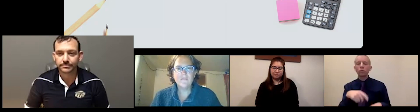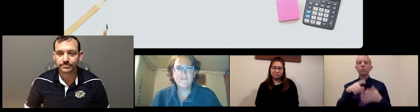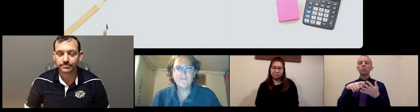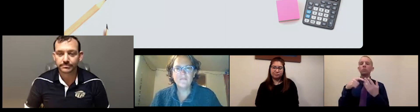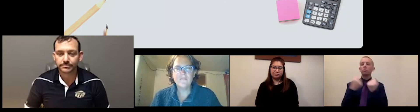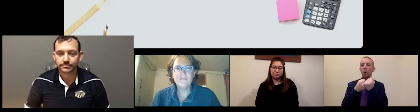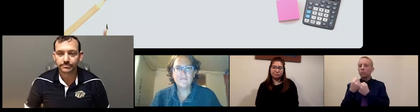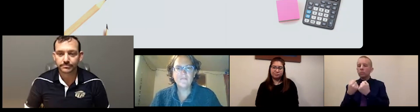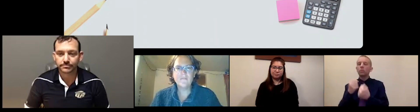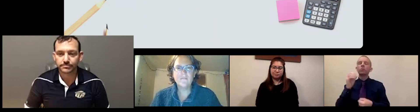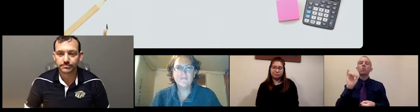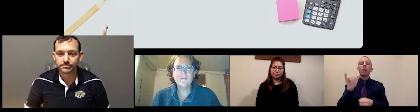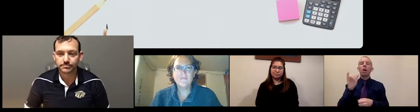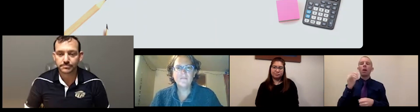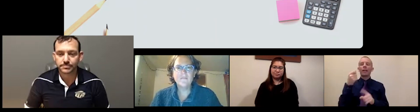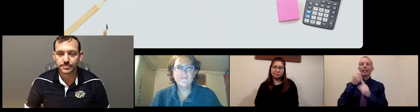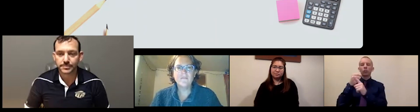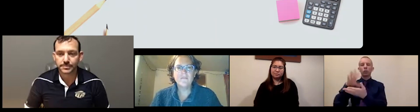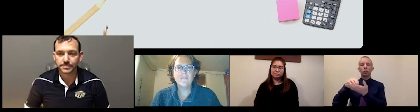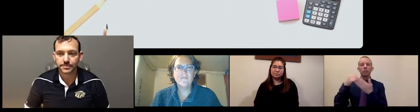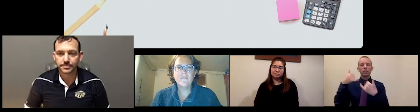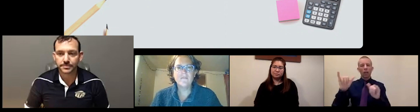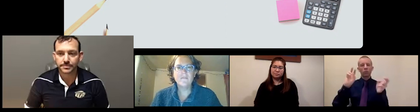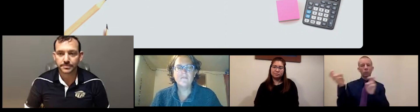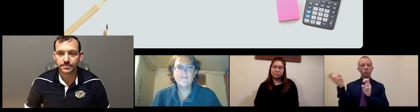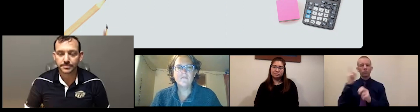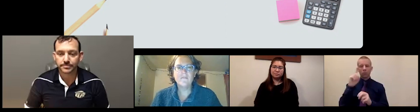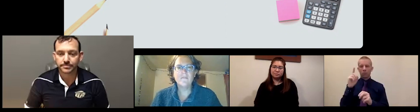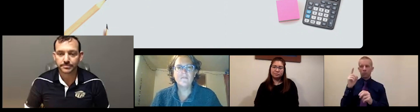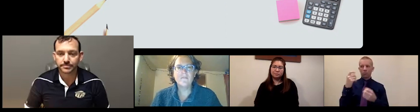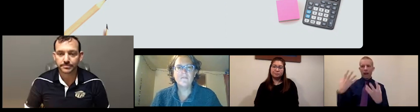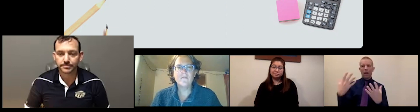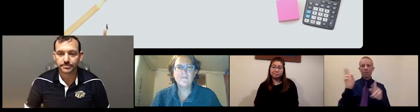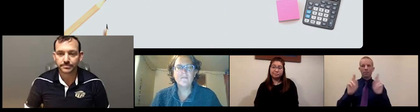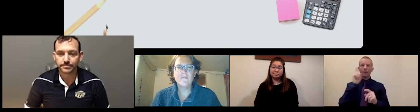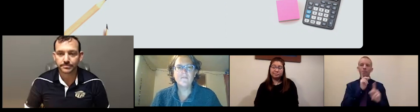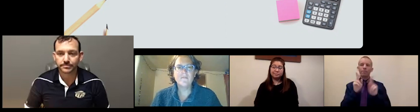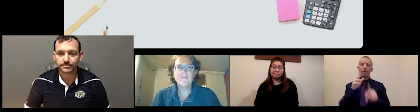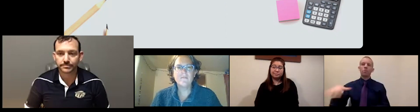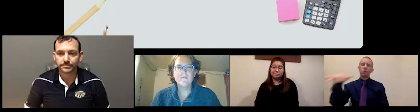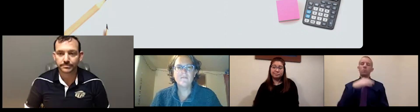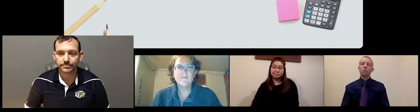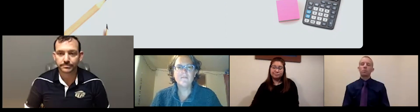There was a support system. So that incidental learning is still an issue for many deaf people.